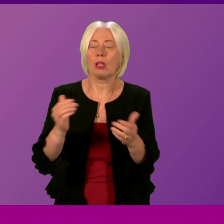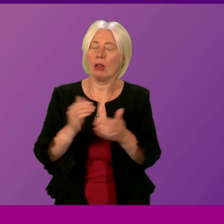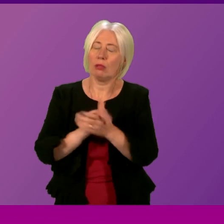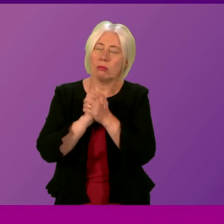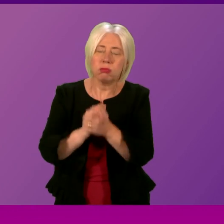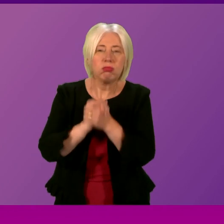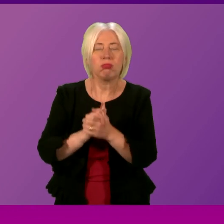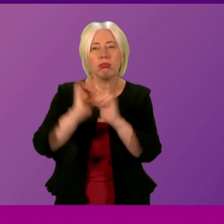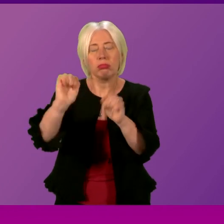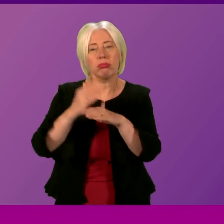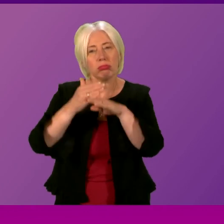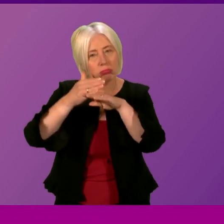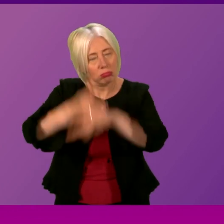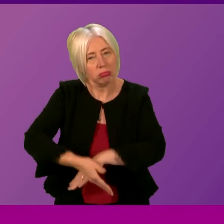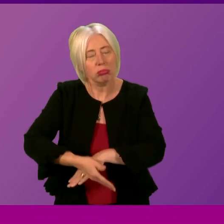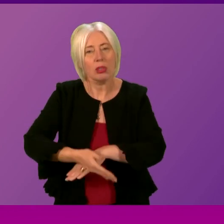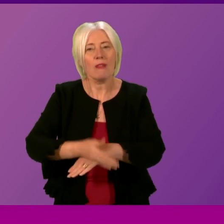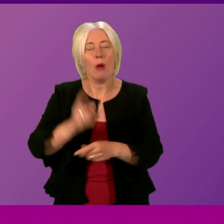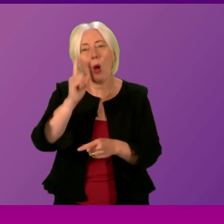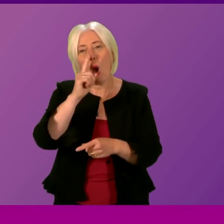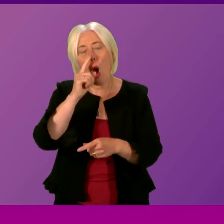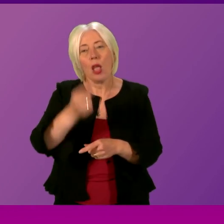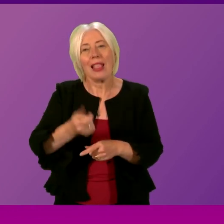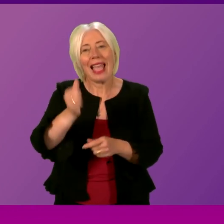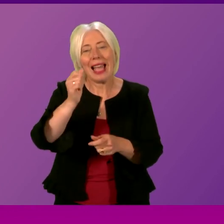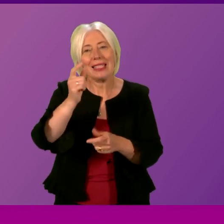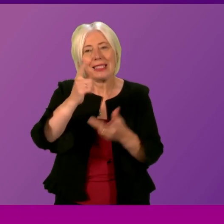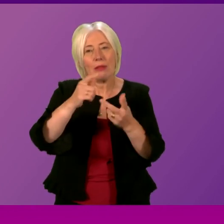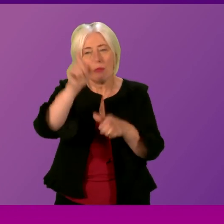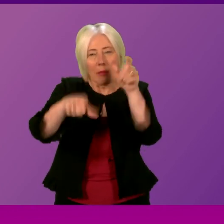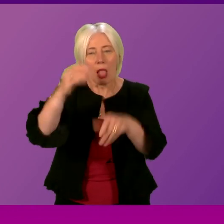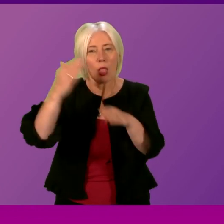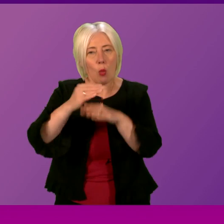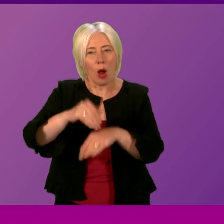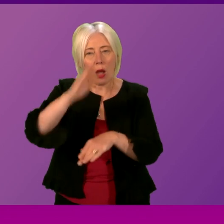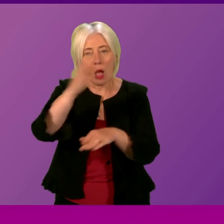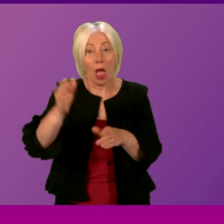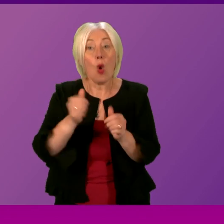the efforts by the oil and gas sector and its workforce, and we support a just transition. We